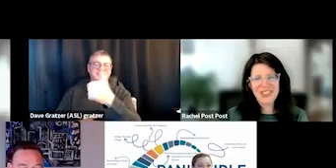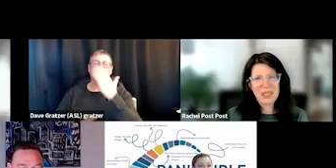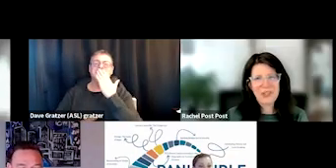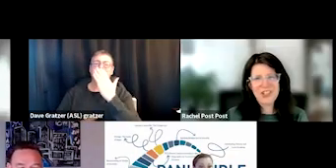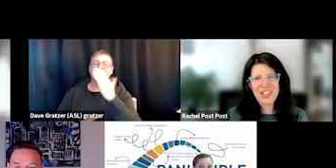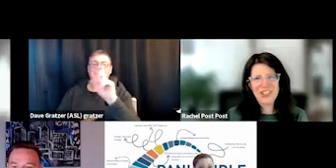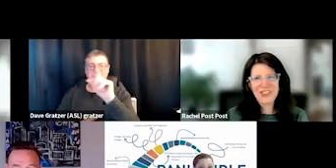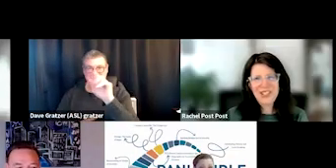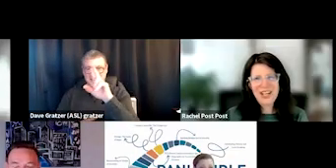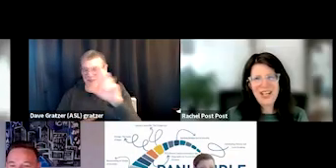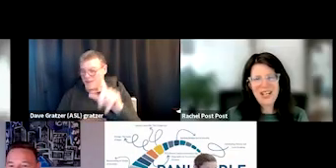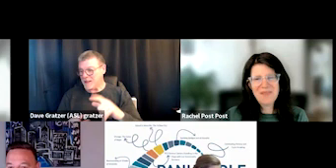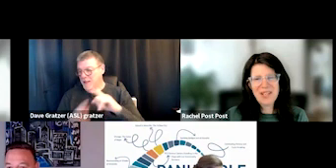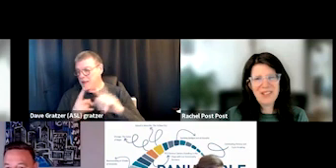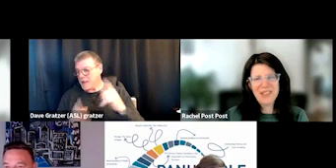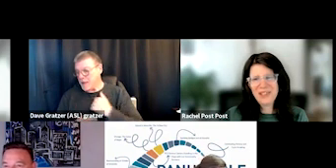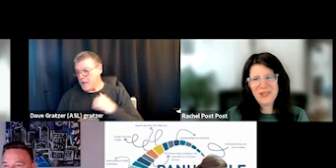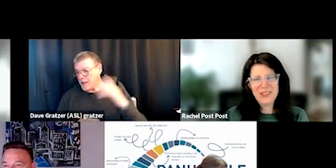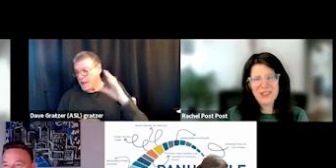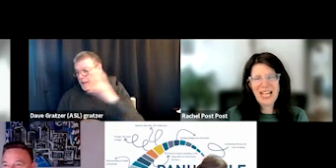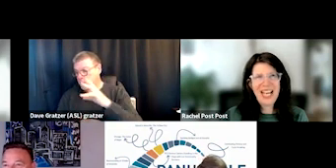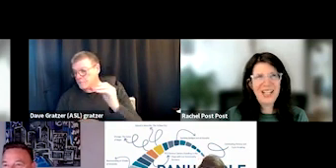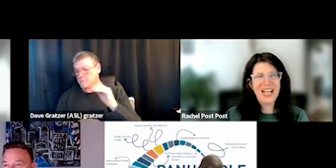I really appreciate you and all that you all were doing,